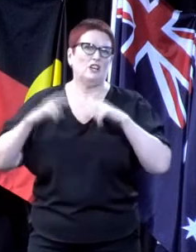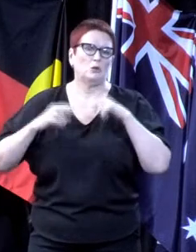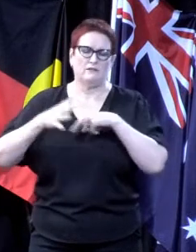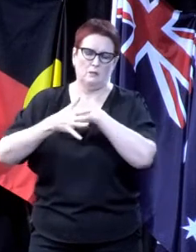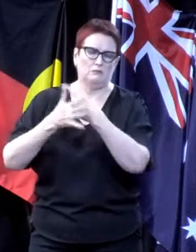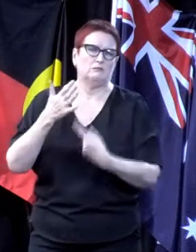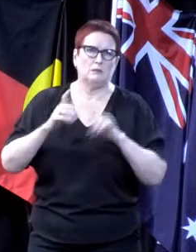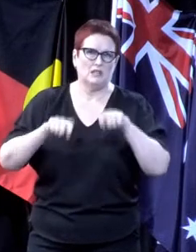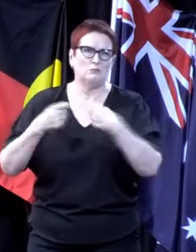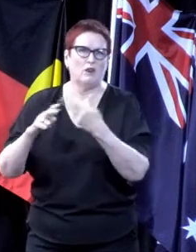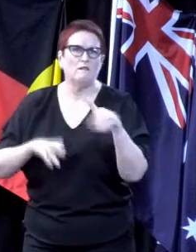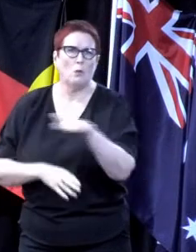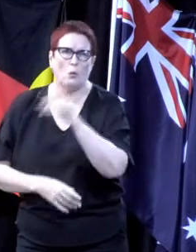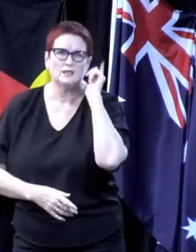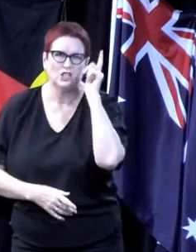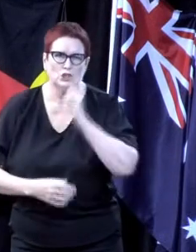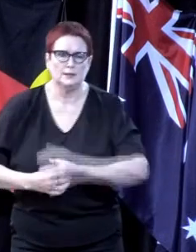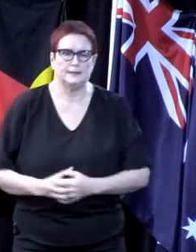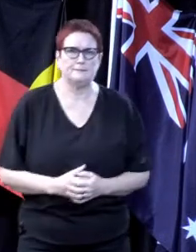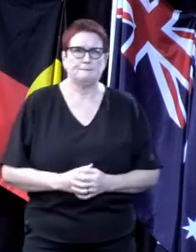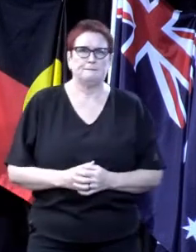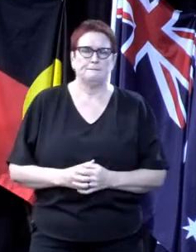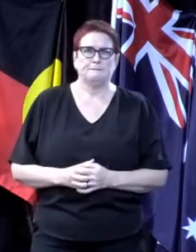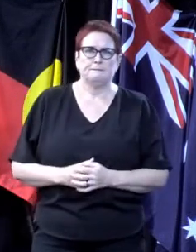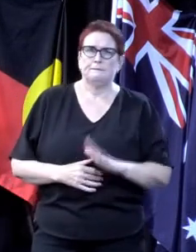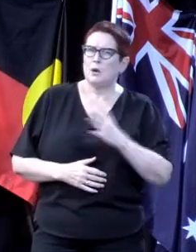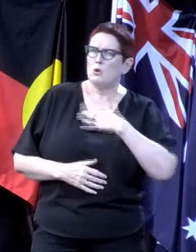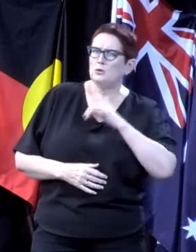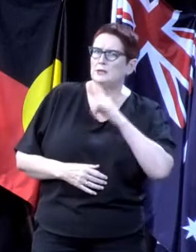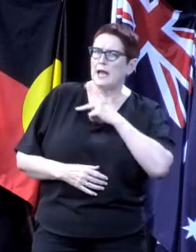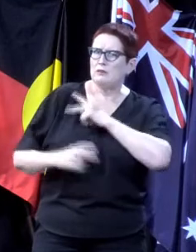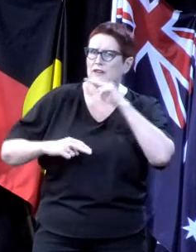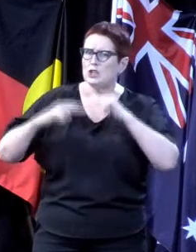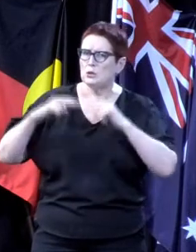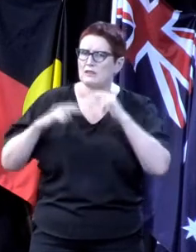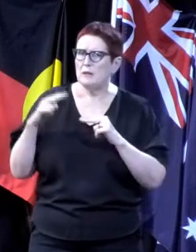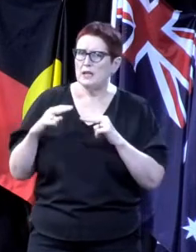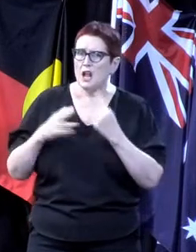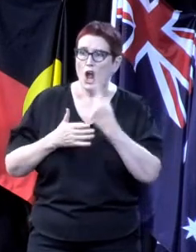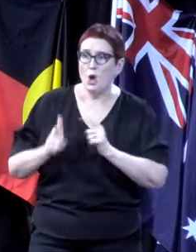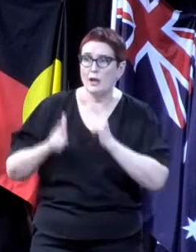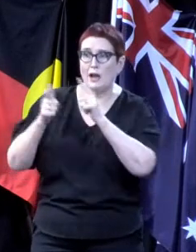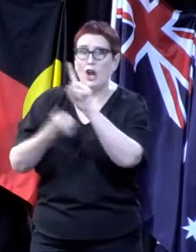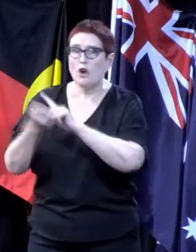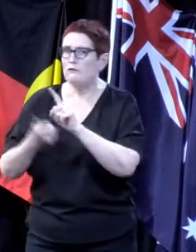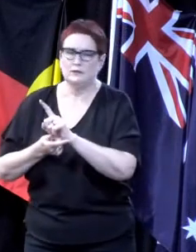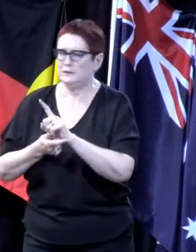And can I pause there to say professional development, of course, includes much more than attendances at conferences and such-like